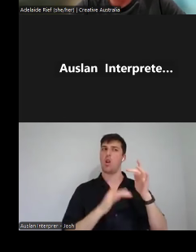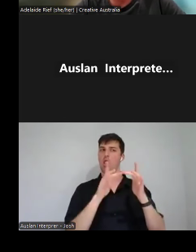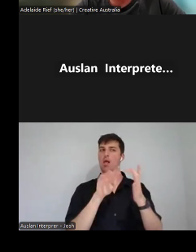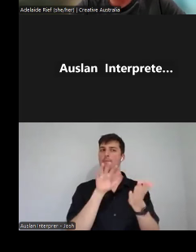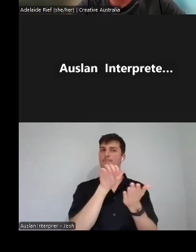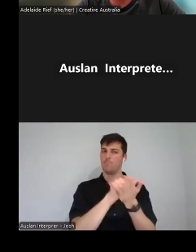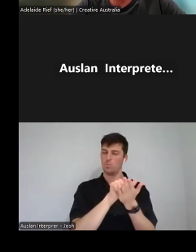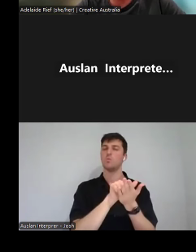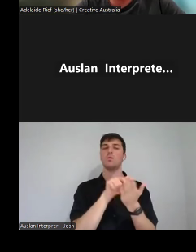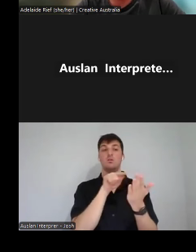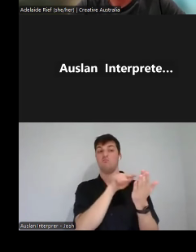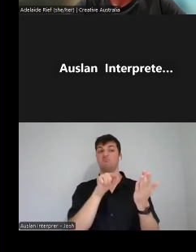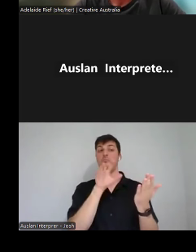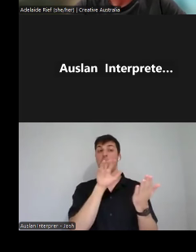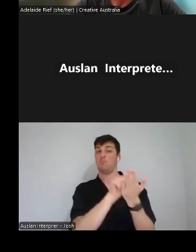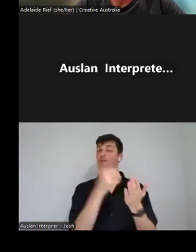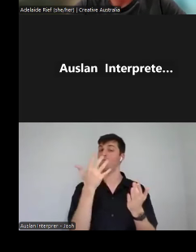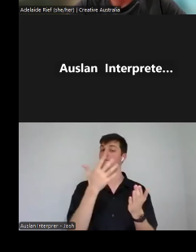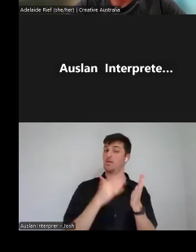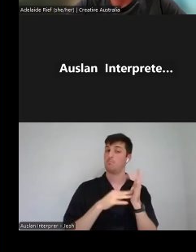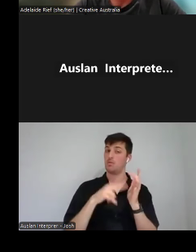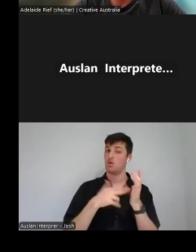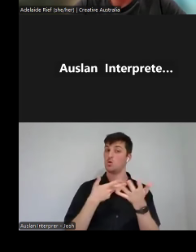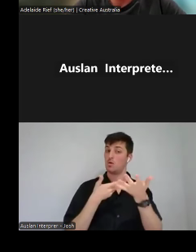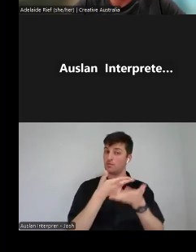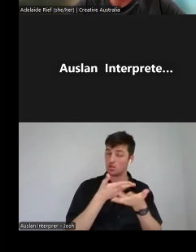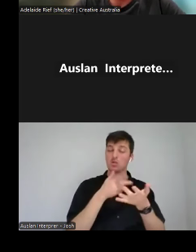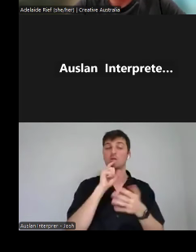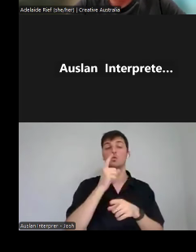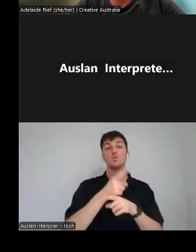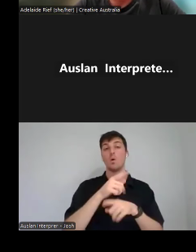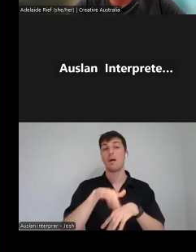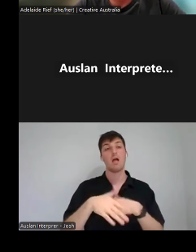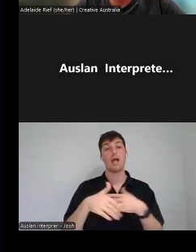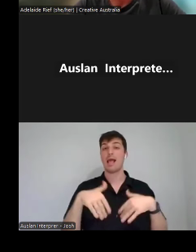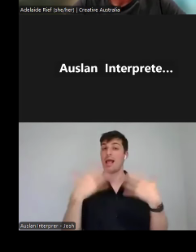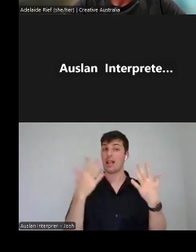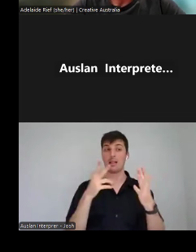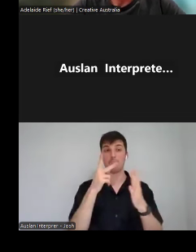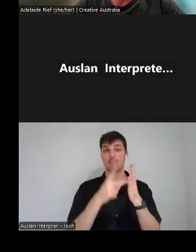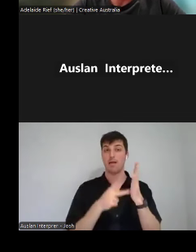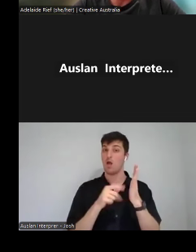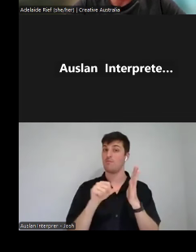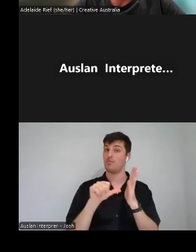a 15 minute conversation where we can have a chat with you about any aspect of the fund. We can't